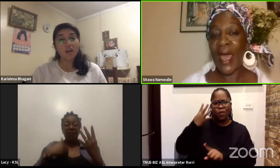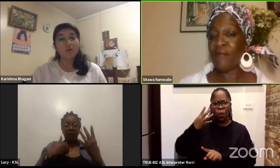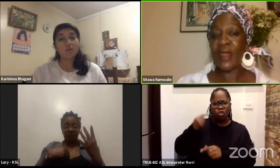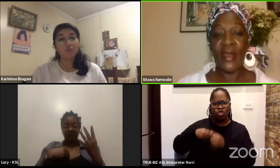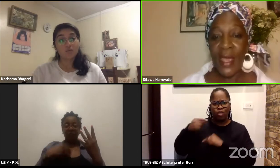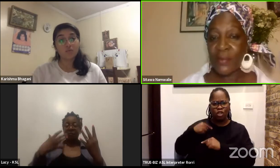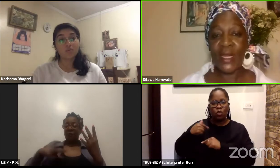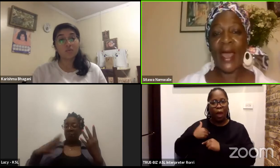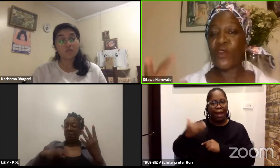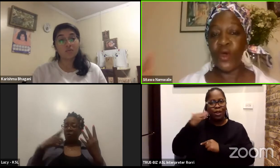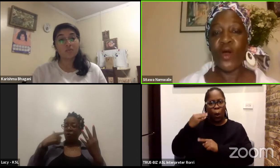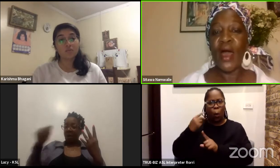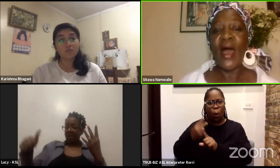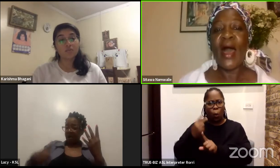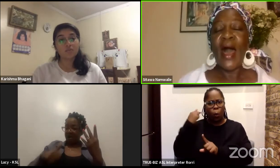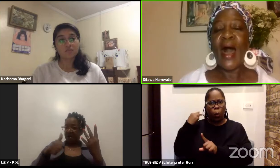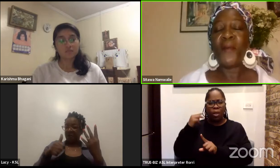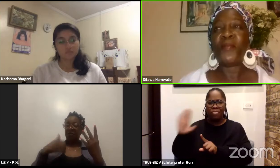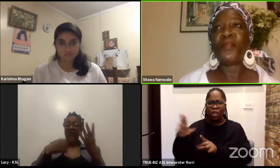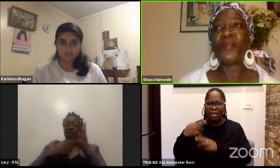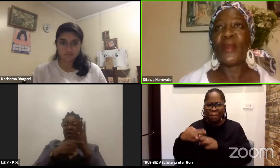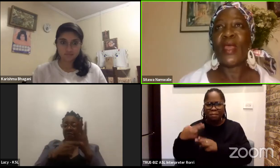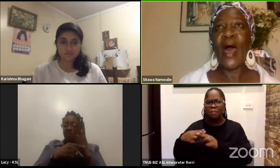and I have their names, and then he was very much